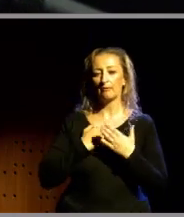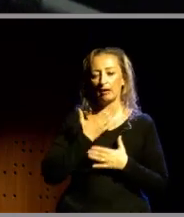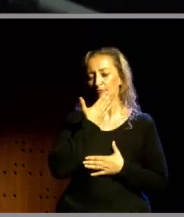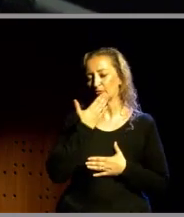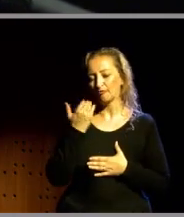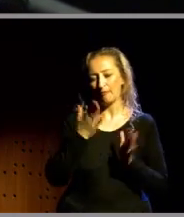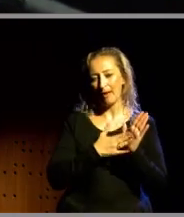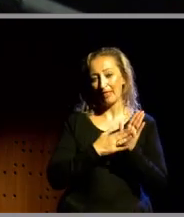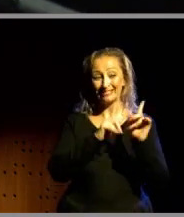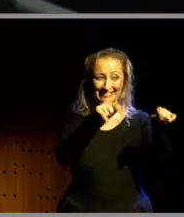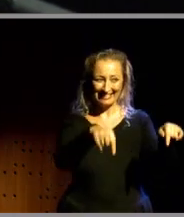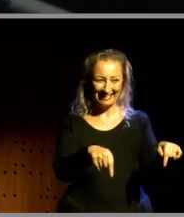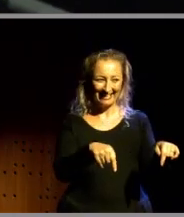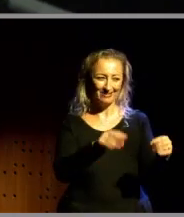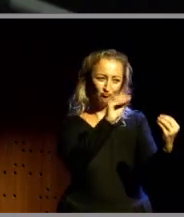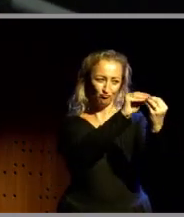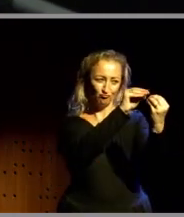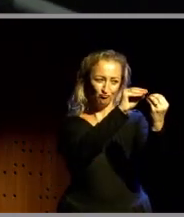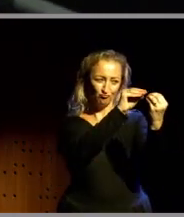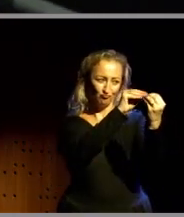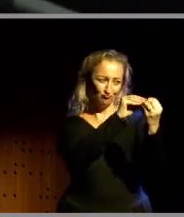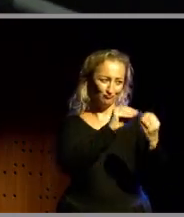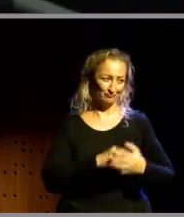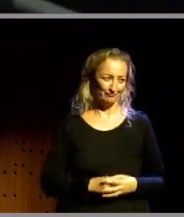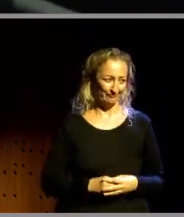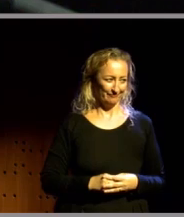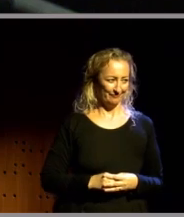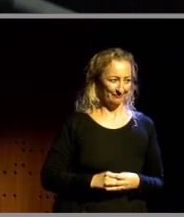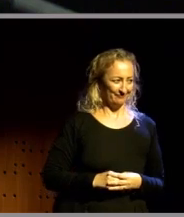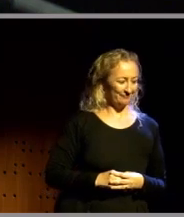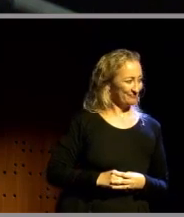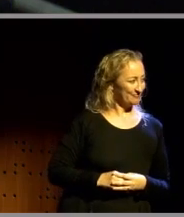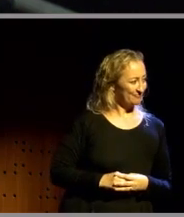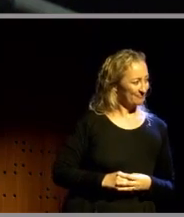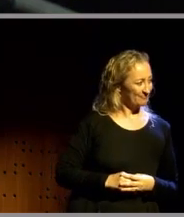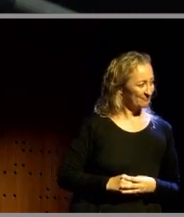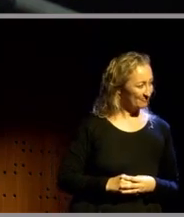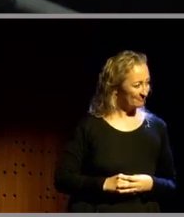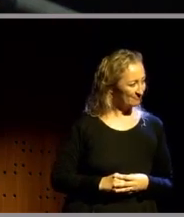here tonight and my father.